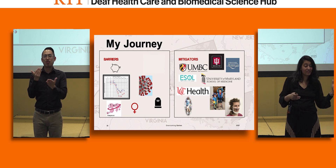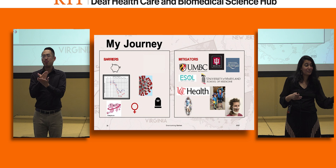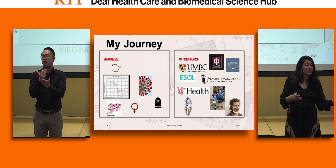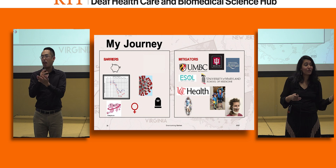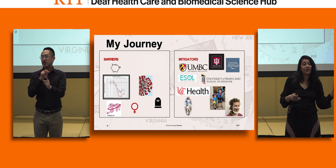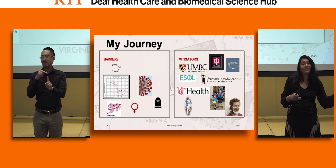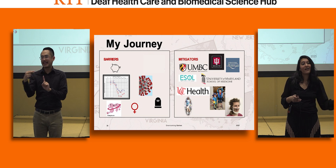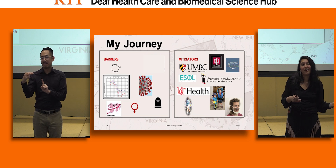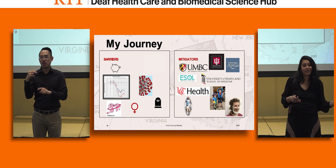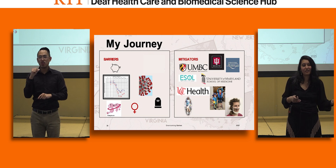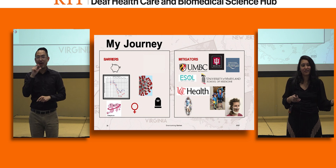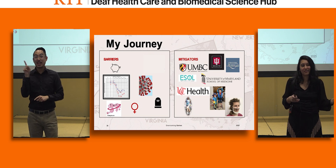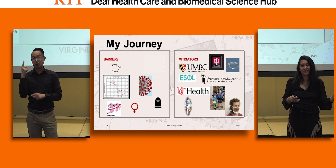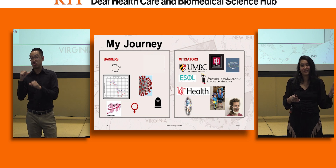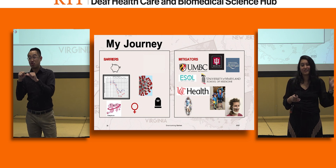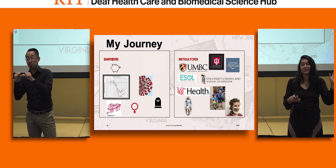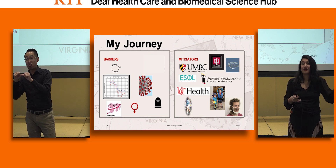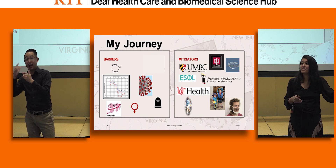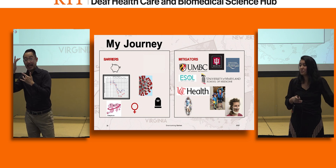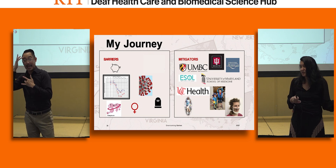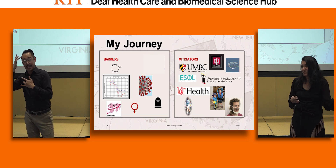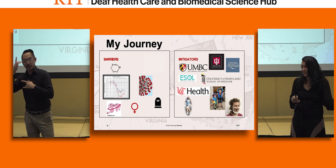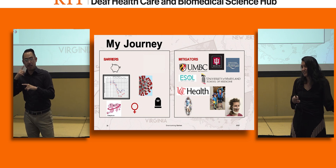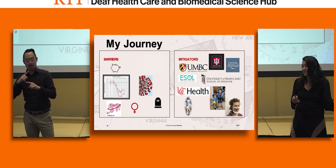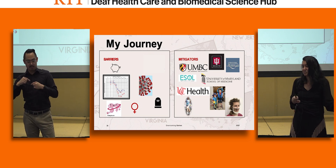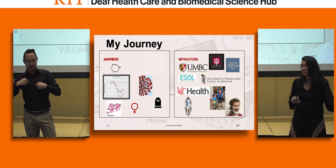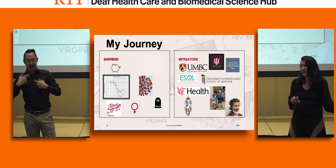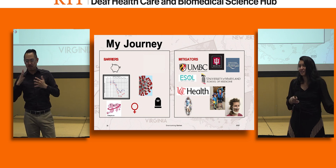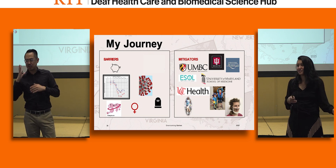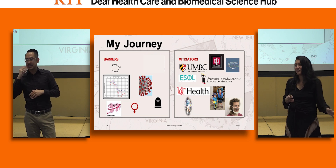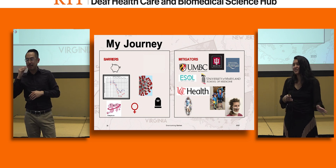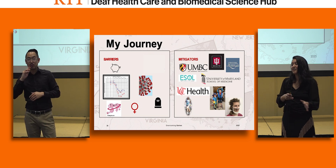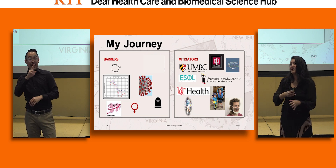somebody who already had a chronic illness and knew what it was like to be a patient.